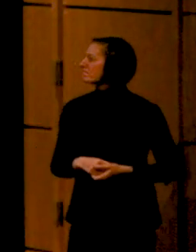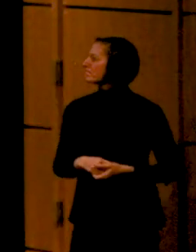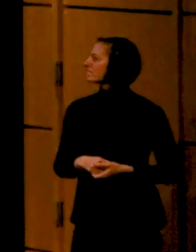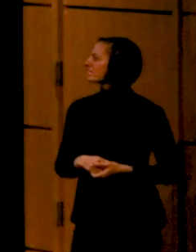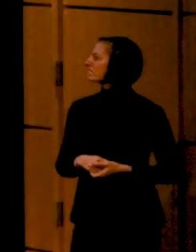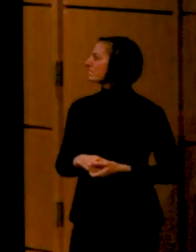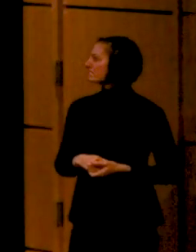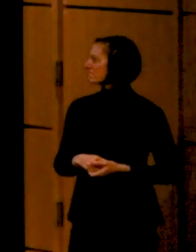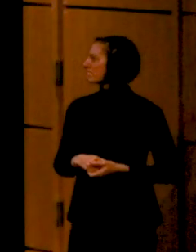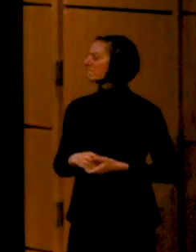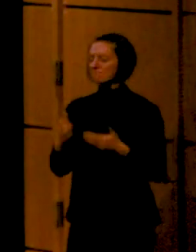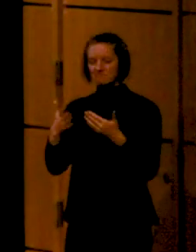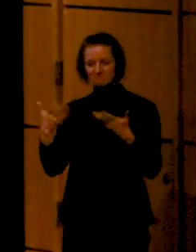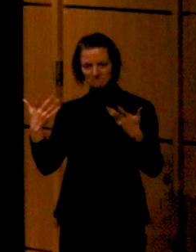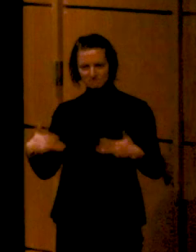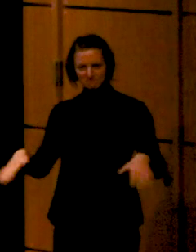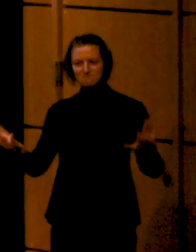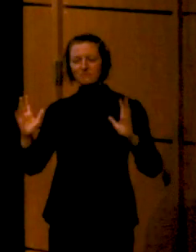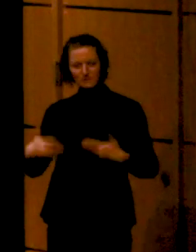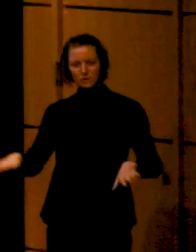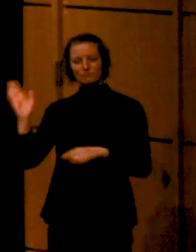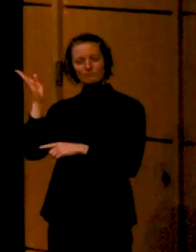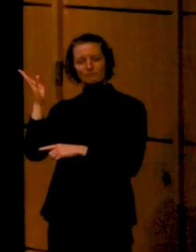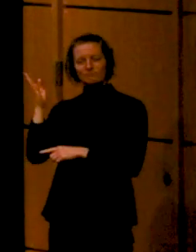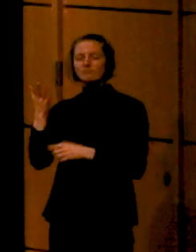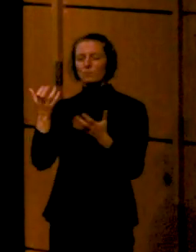But I want to make a few thank yous of my own.